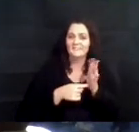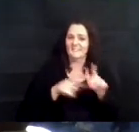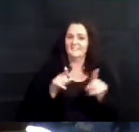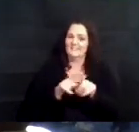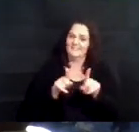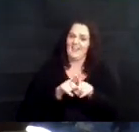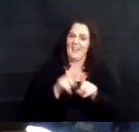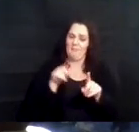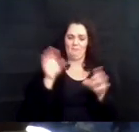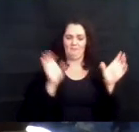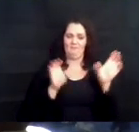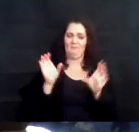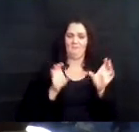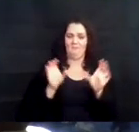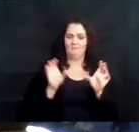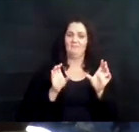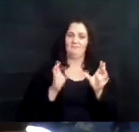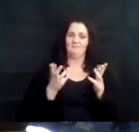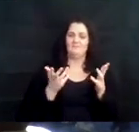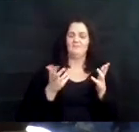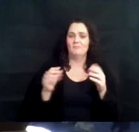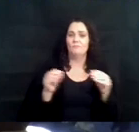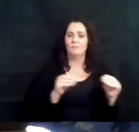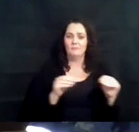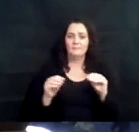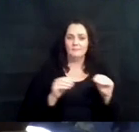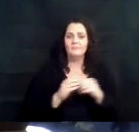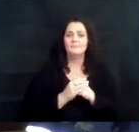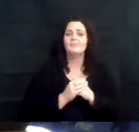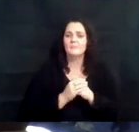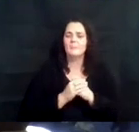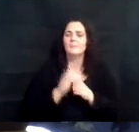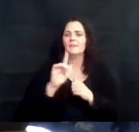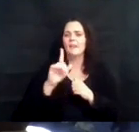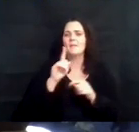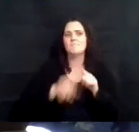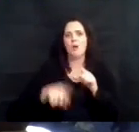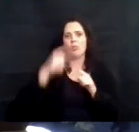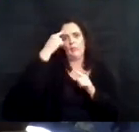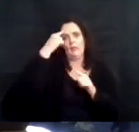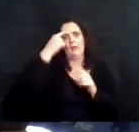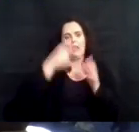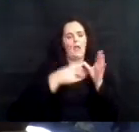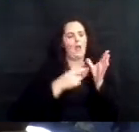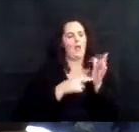word animation we really think of it in its contemporary industrial context of filmmaking and film production.